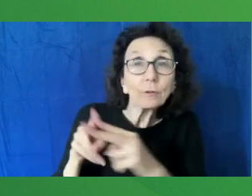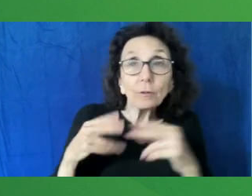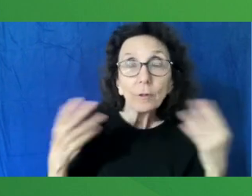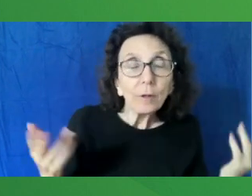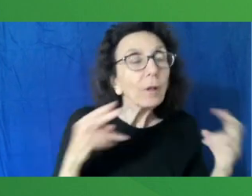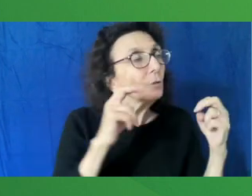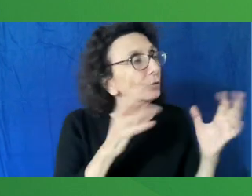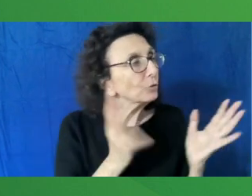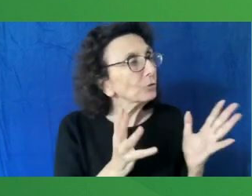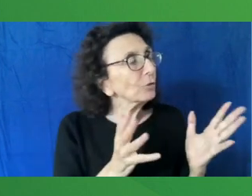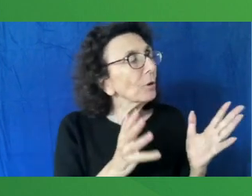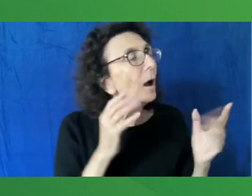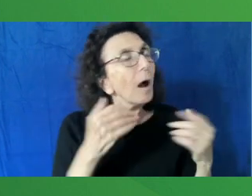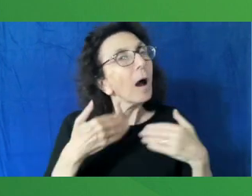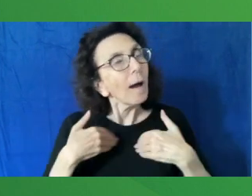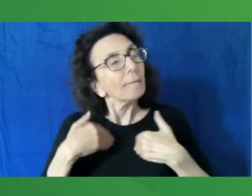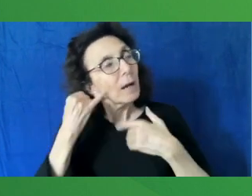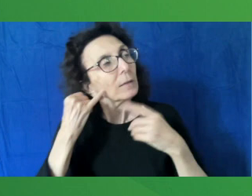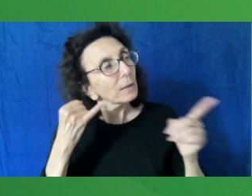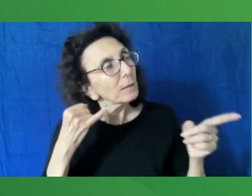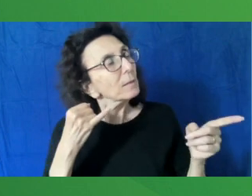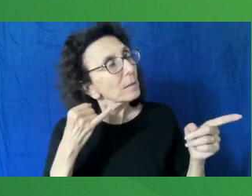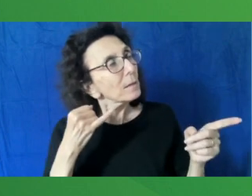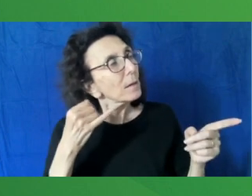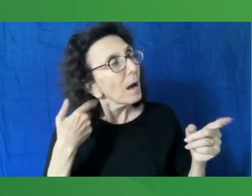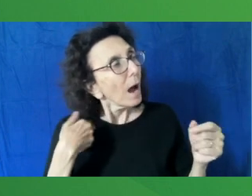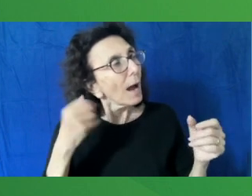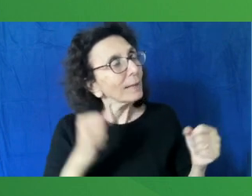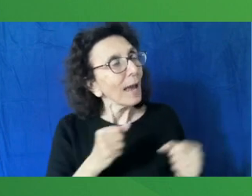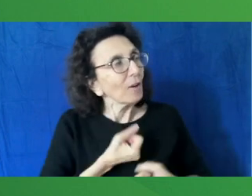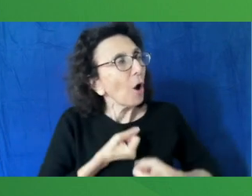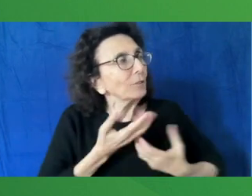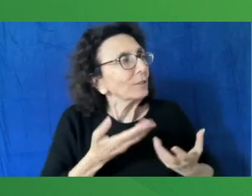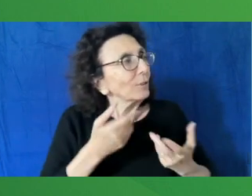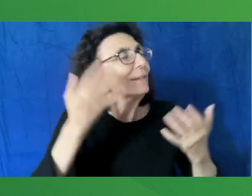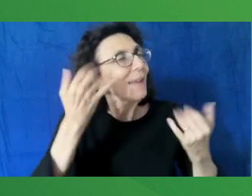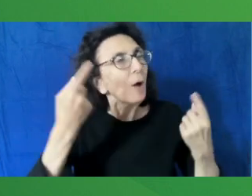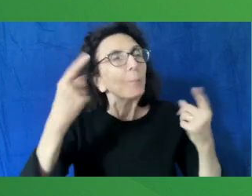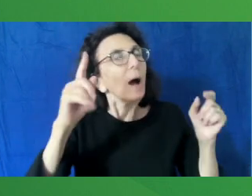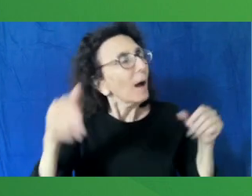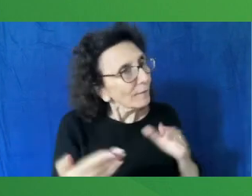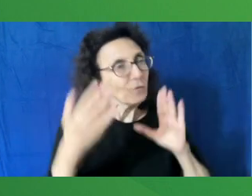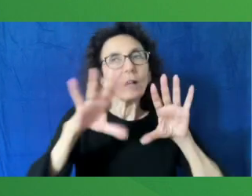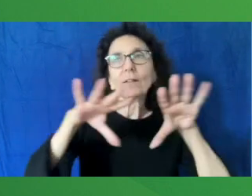I have some ideas that I can actually say in the whole class. And then they have the courage.